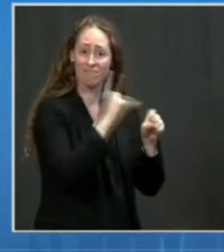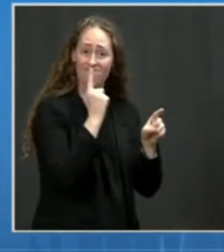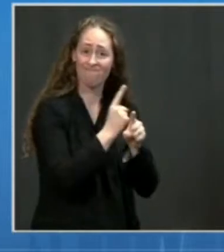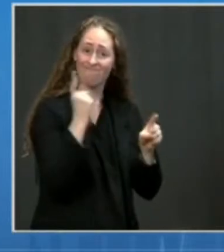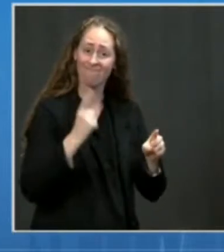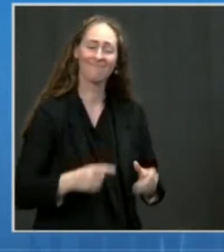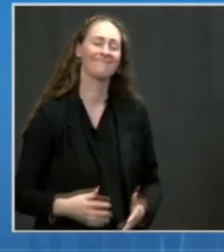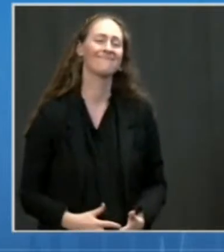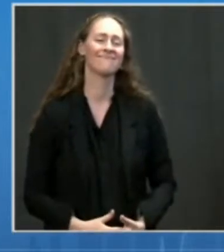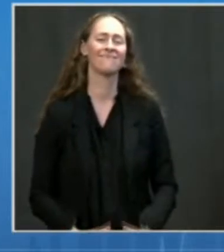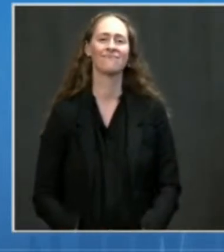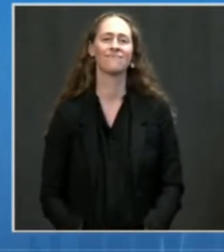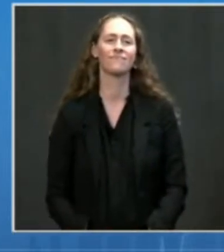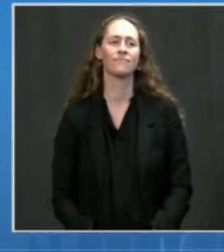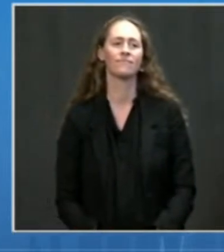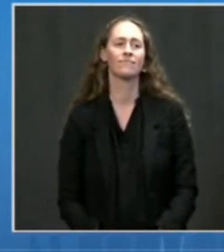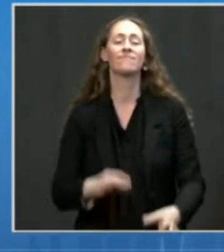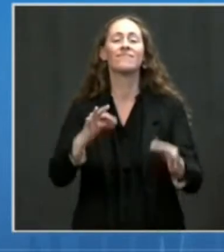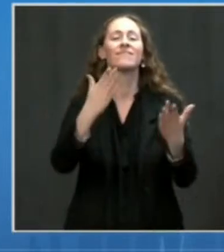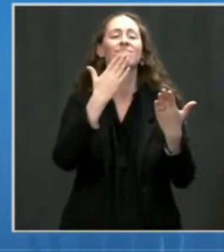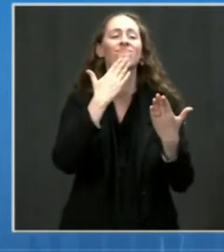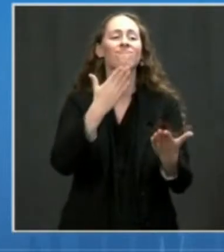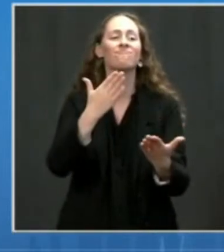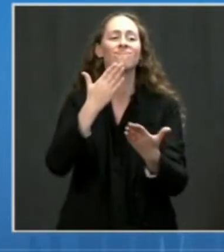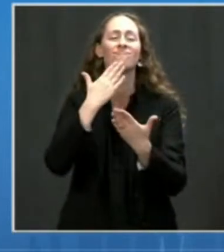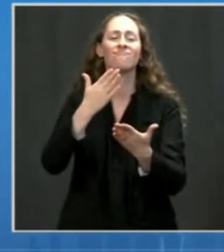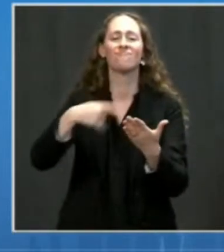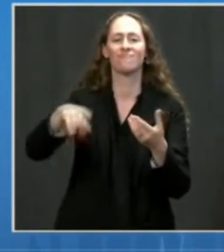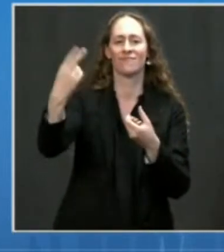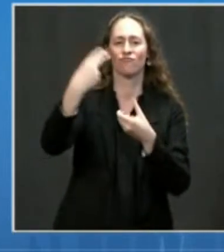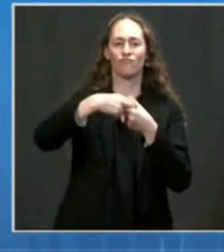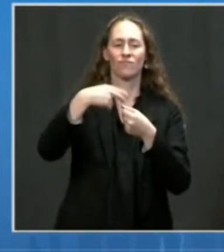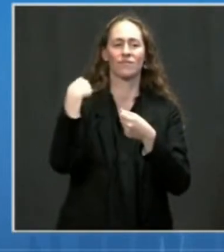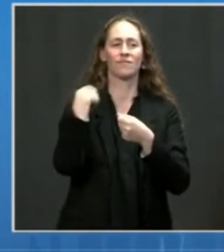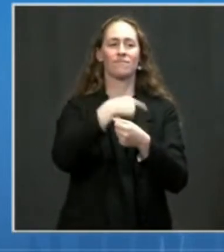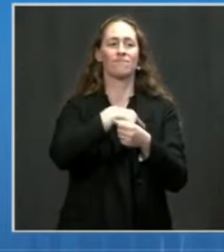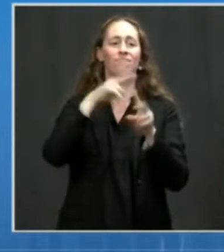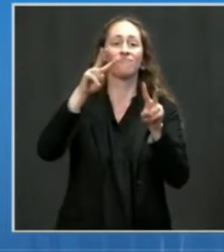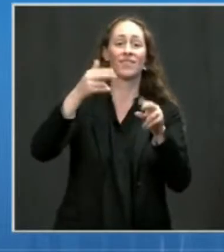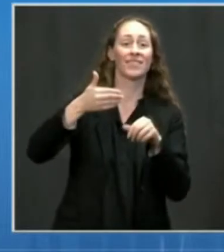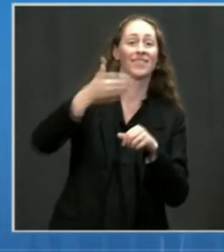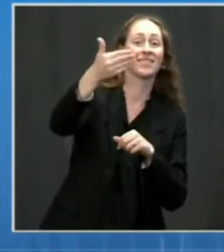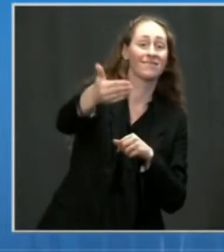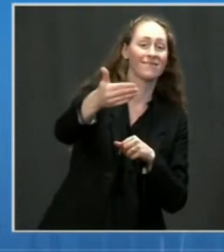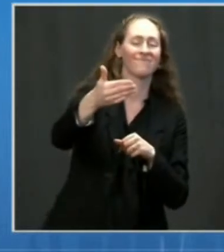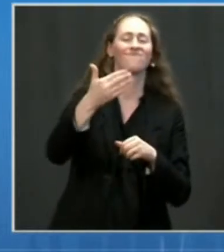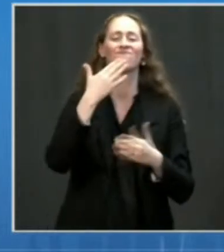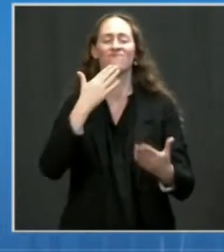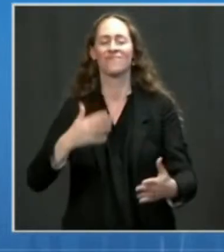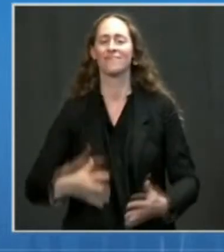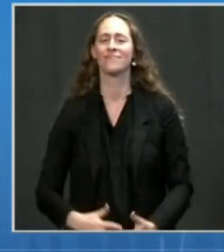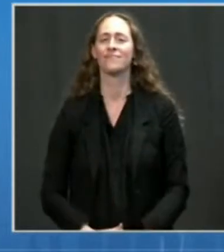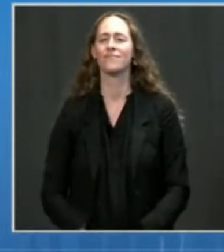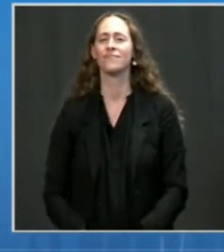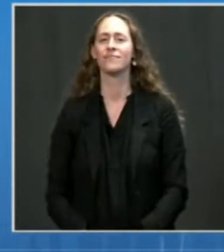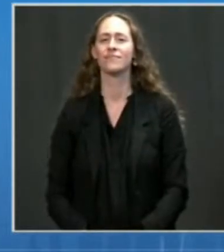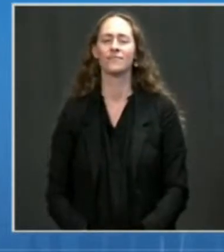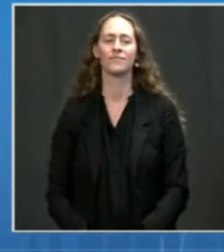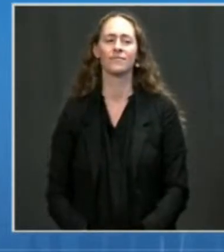THAT WE'RE GOING TO BEAT THIS PANDEMIC, BY GETTING MORE AND MORE PEOPLE VACCINATED. I WANT TO THANK EVERYBODY FOR TODAY. LOOK FORWARD TO THE NEXT